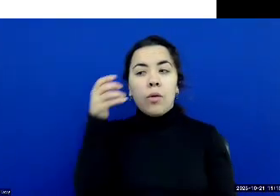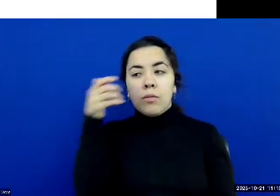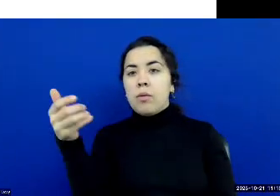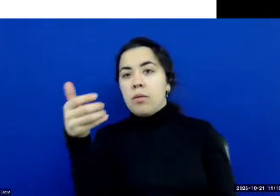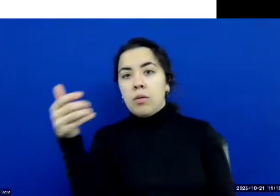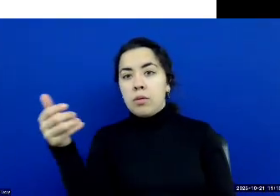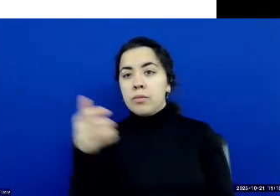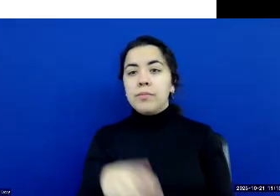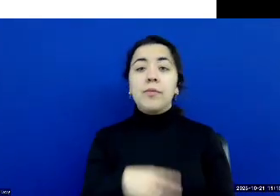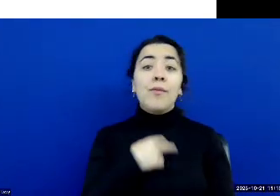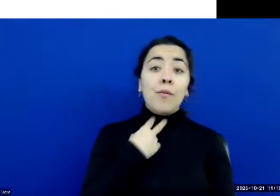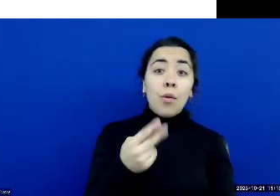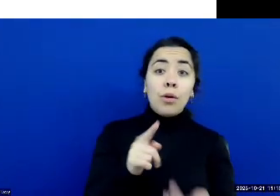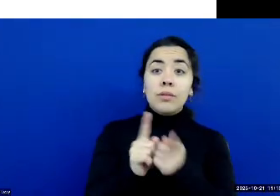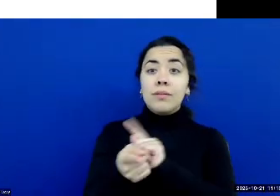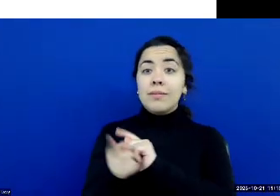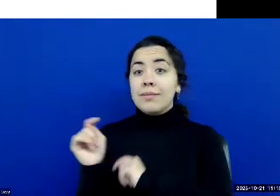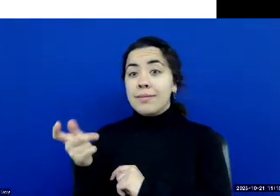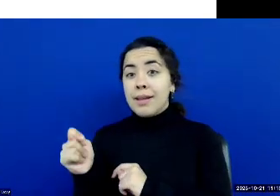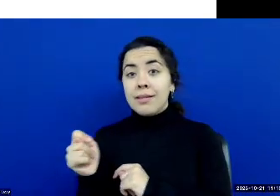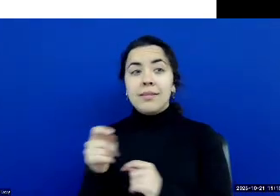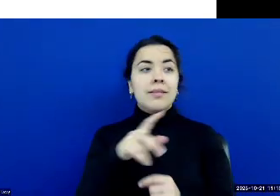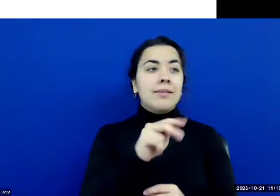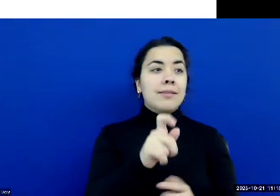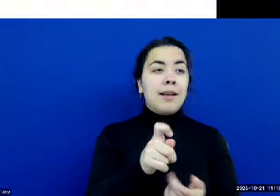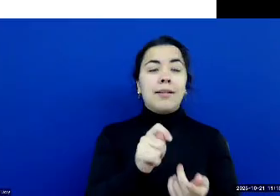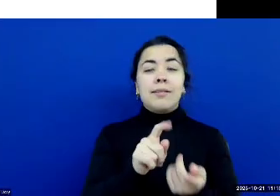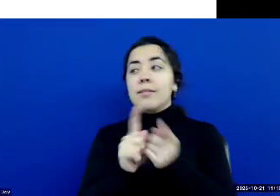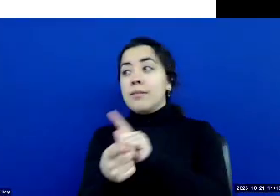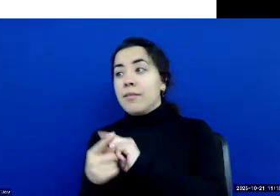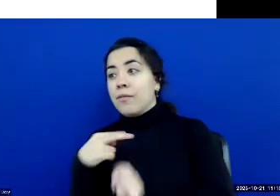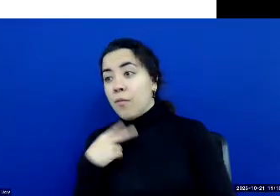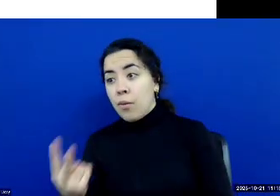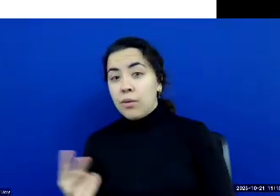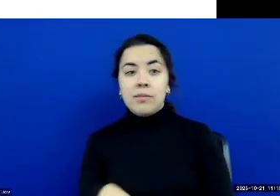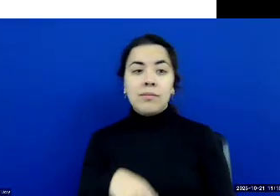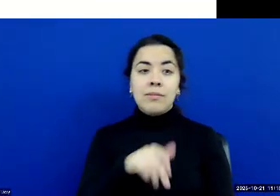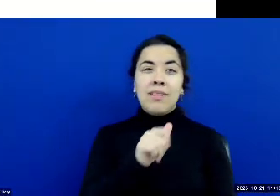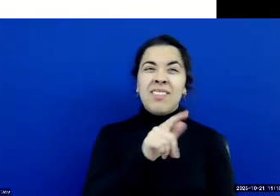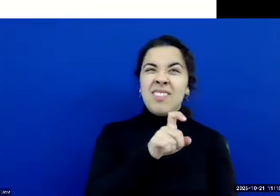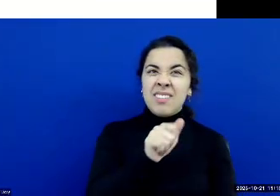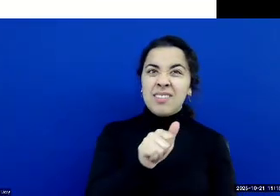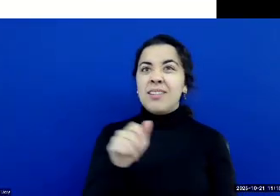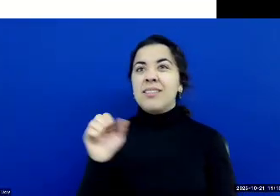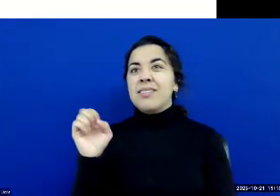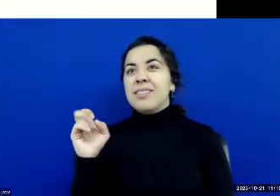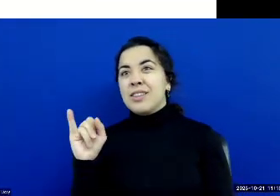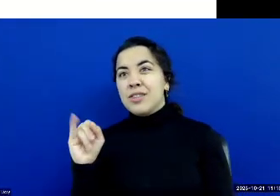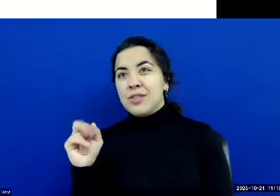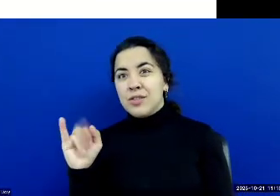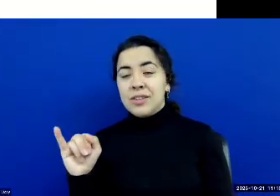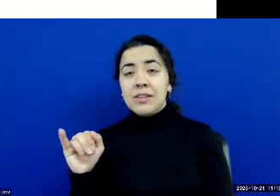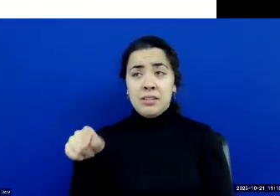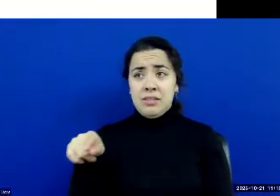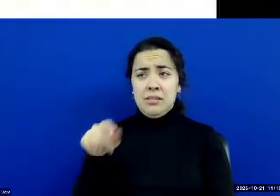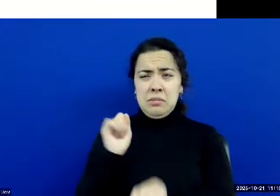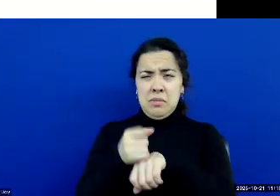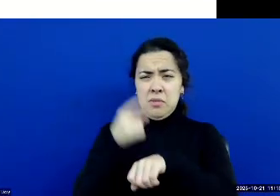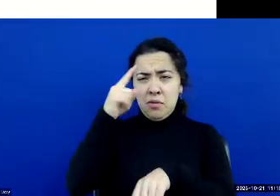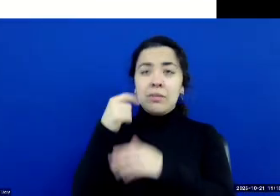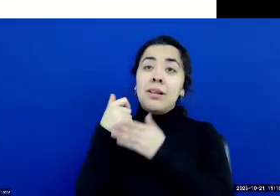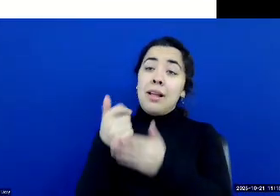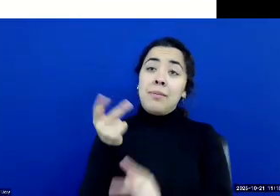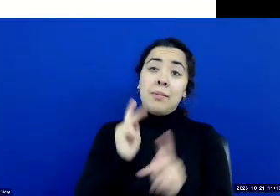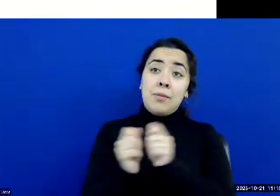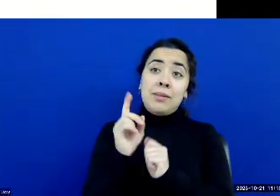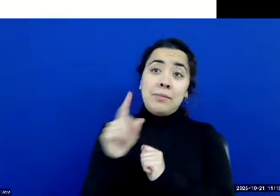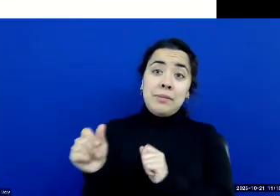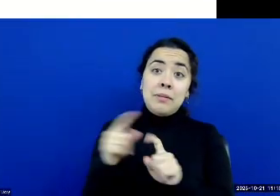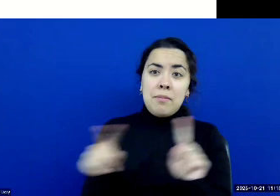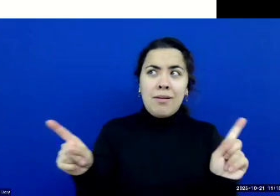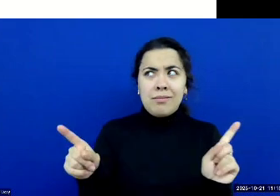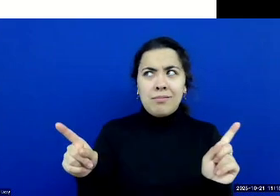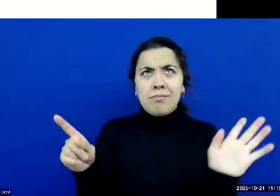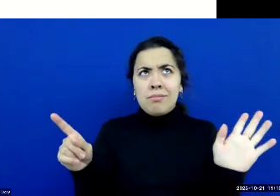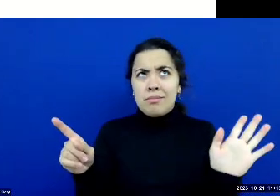Kathleen DeForest: voice-to-text, text-to-voice, things like Alexa and Siri. All of those technologies and functionalities were created to help people with disabilities, but